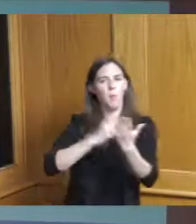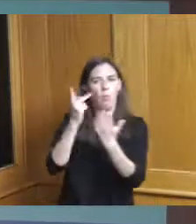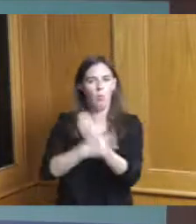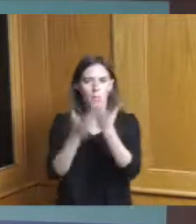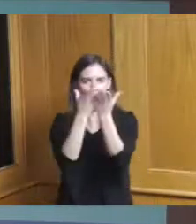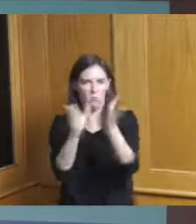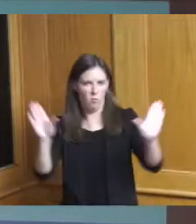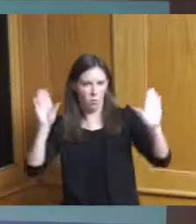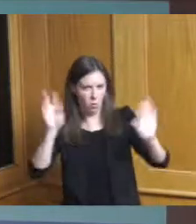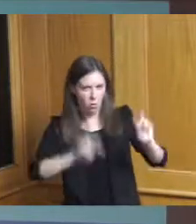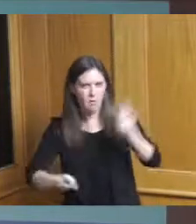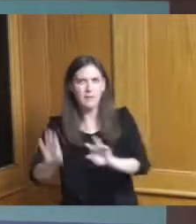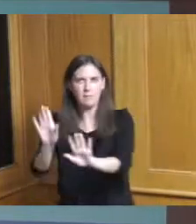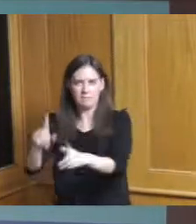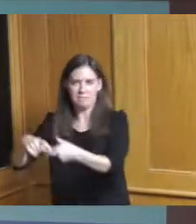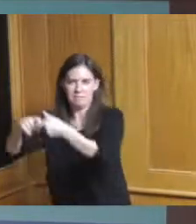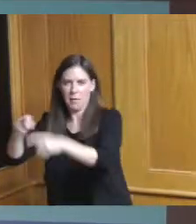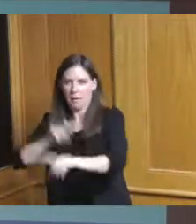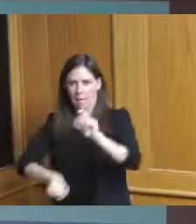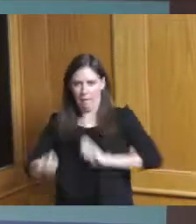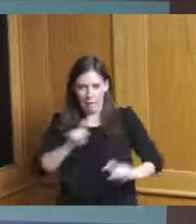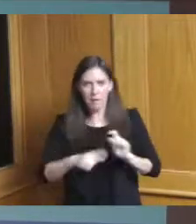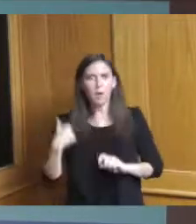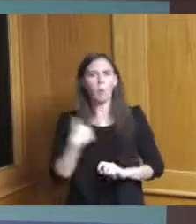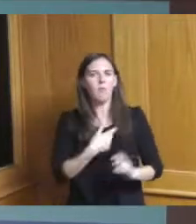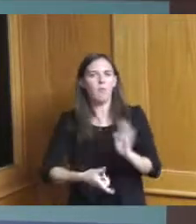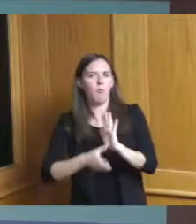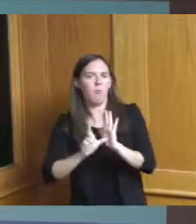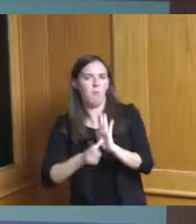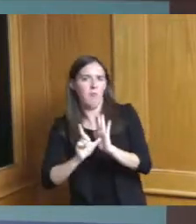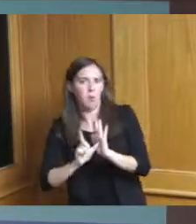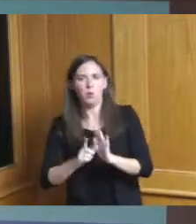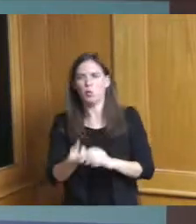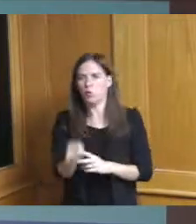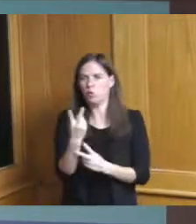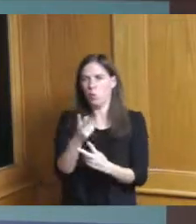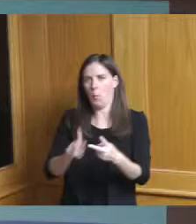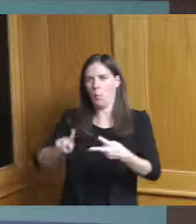and I should back up and say that we review two primary programs the tax and center review council